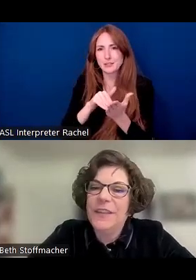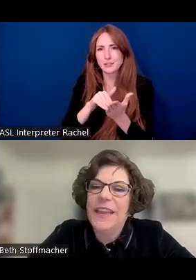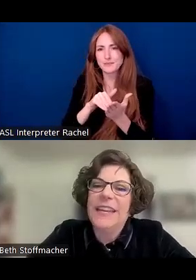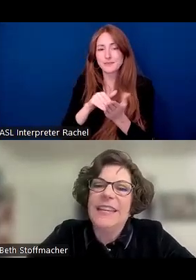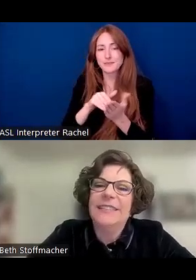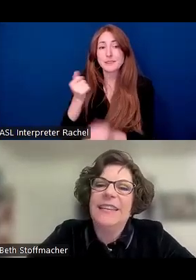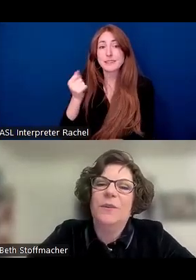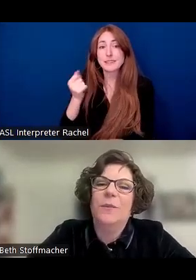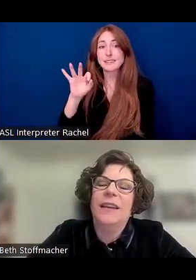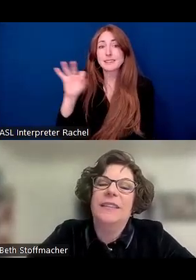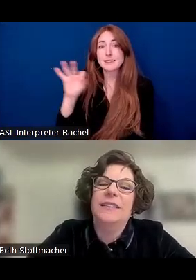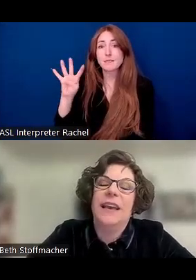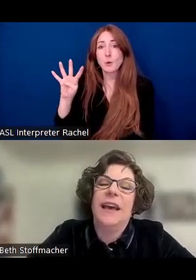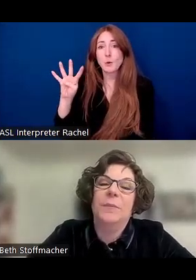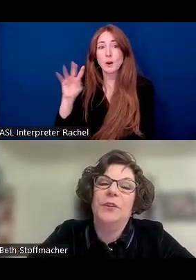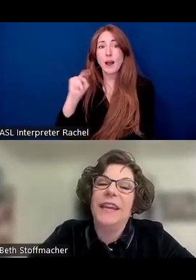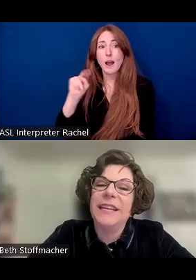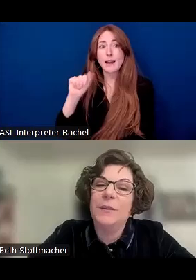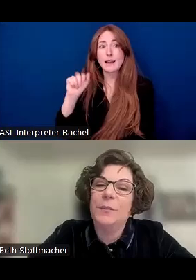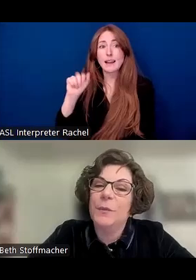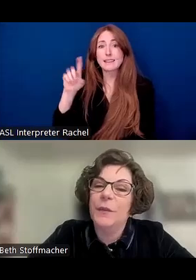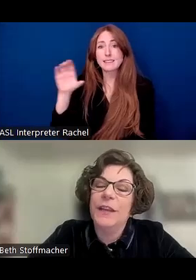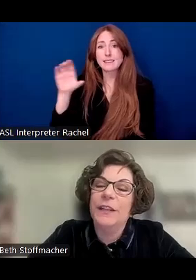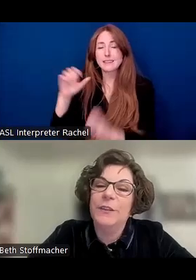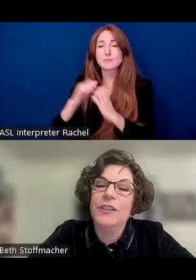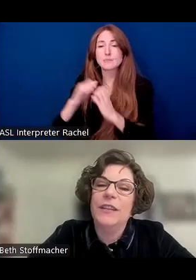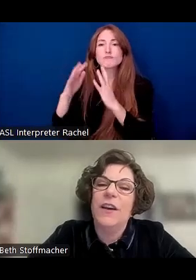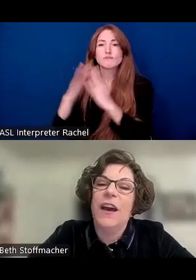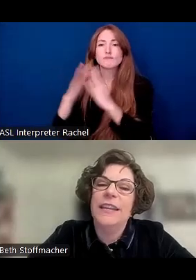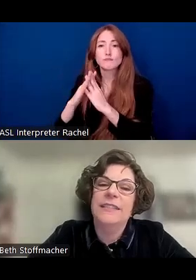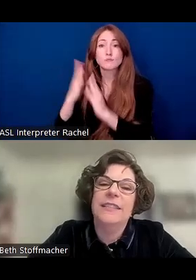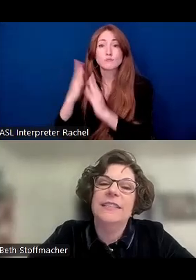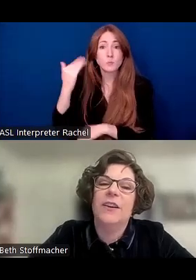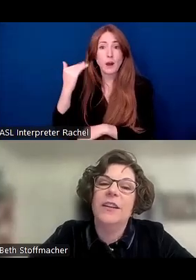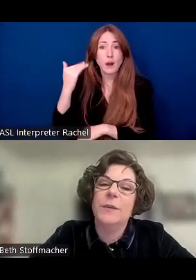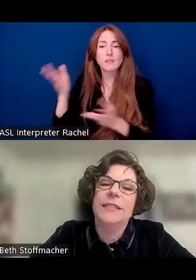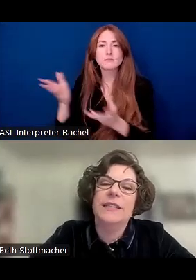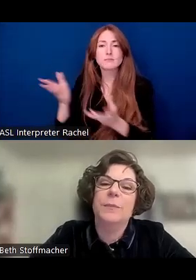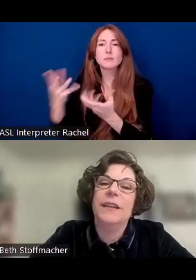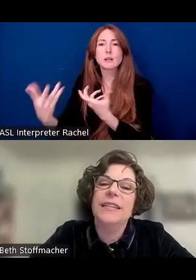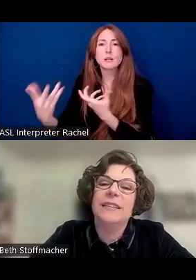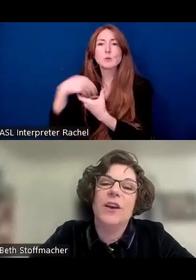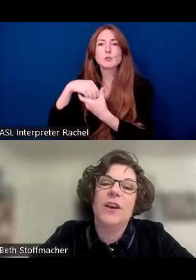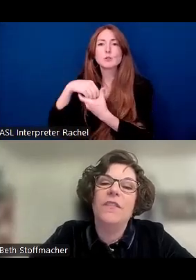the NADC was created to promote the inclusion of audiences and artists with disabilities into all